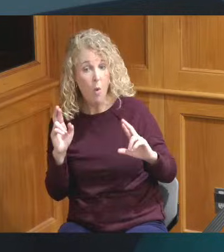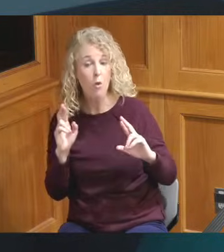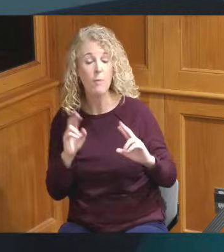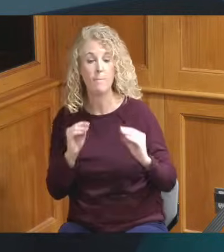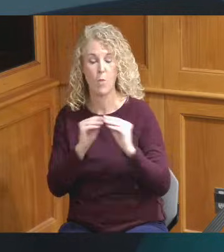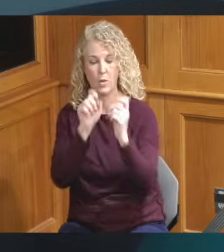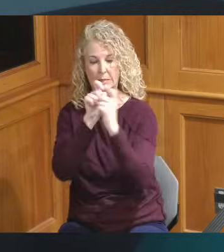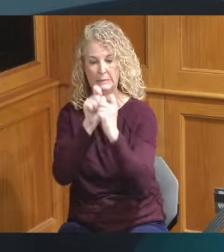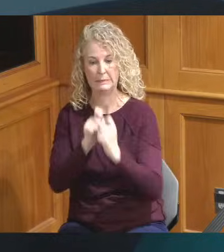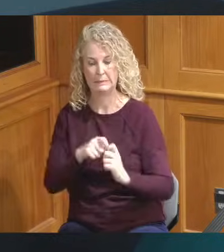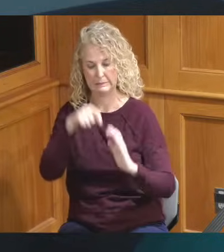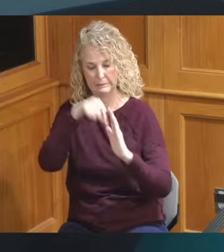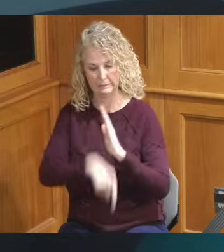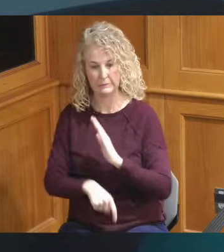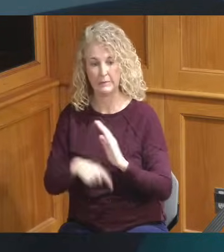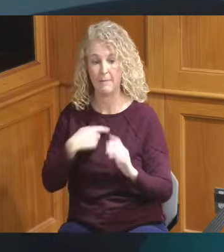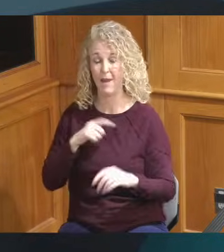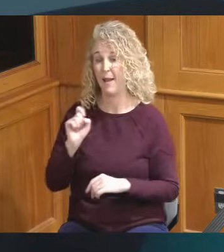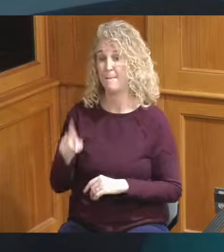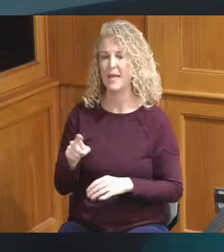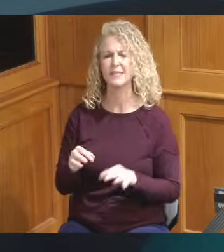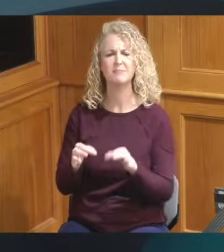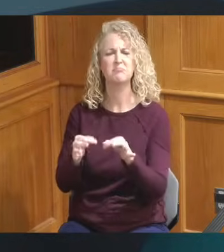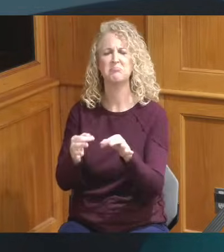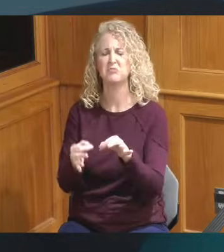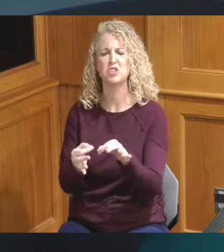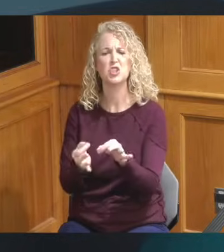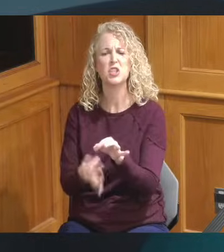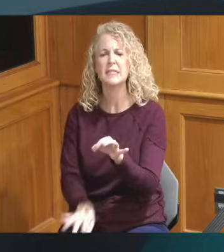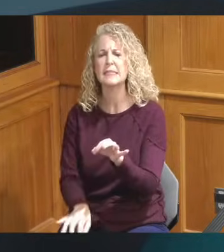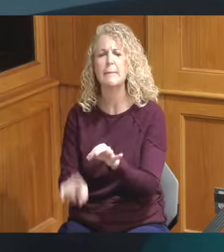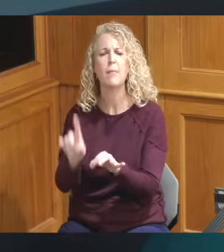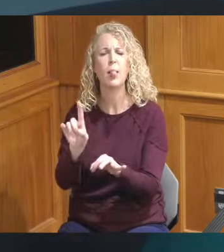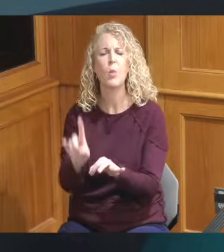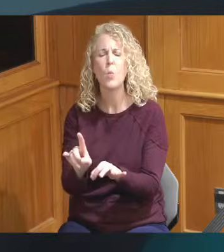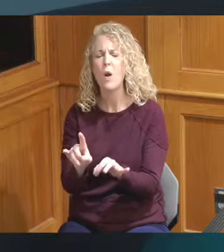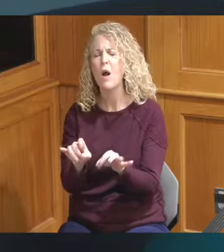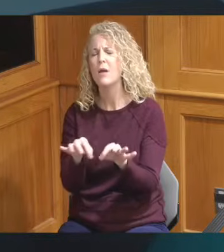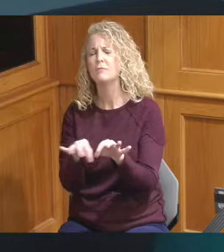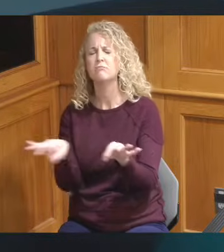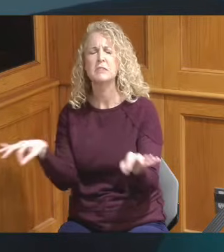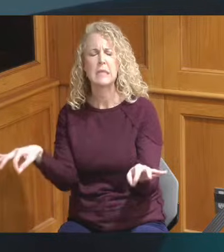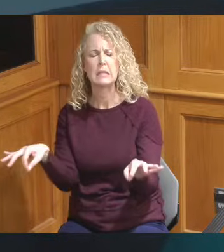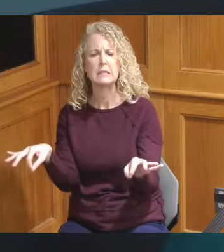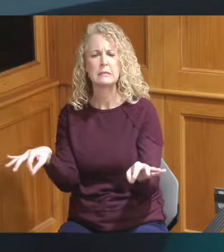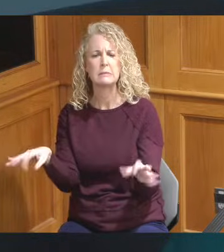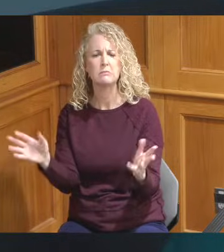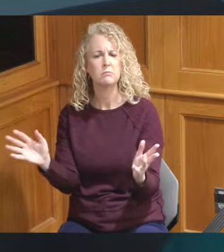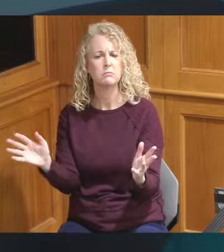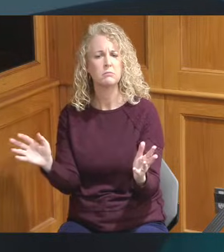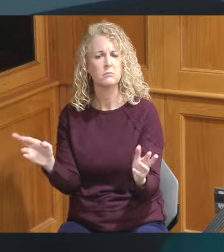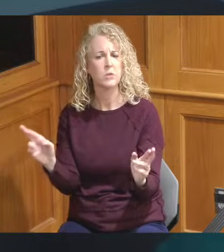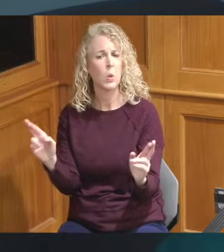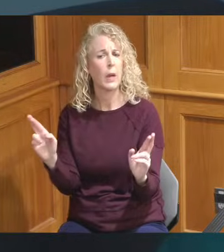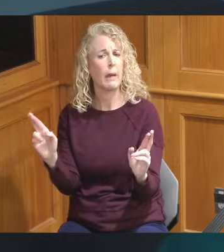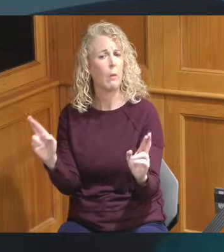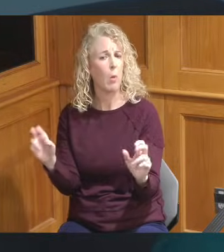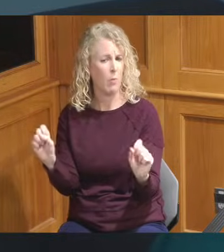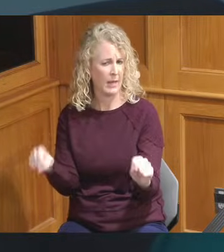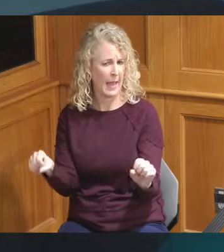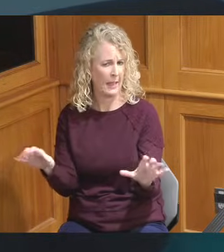but I just asked for that simple little one little sentence and seems like it should be doable. Um,